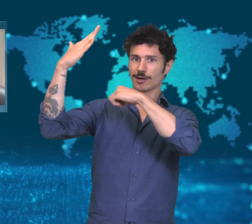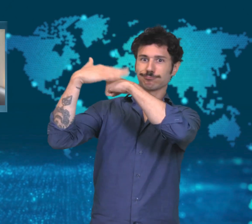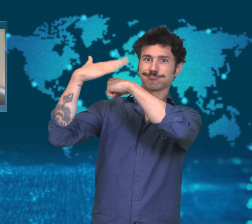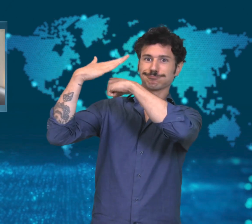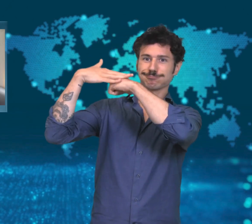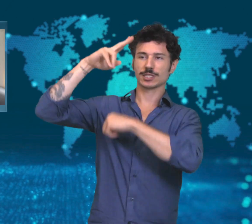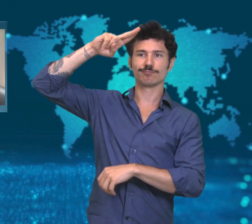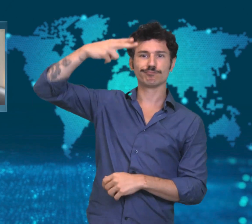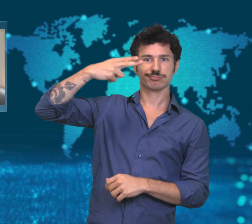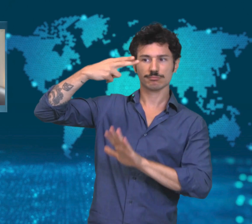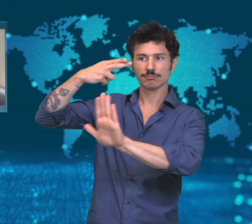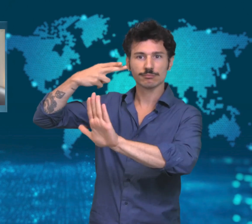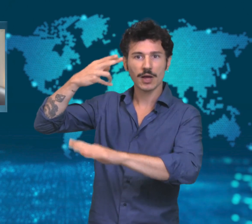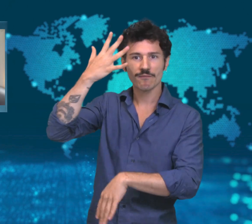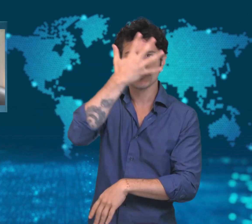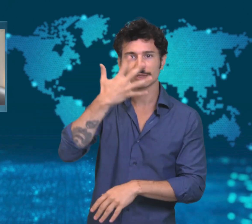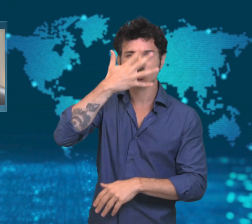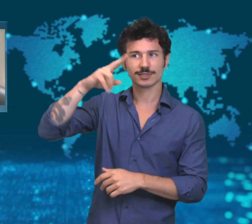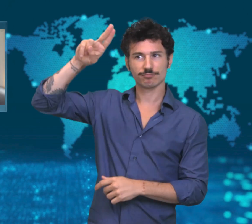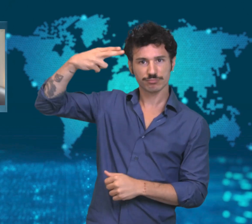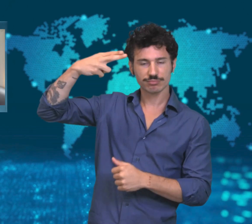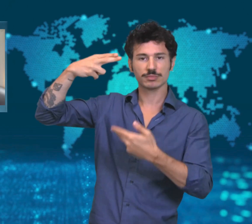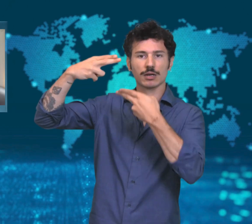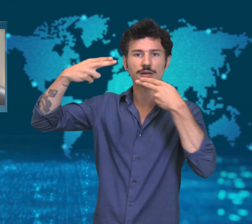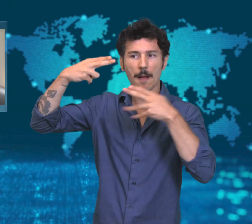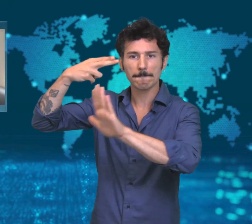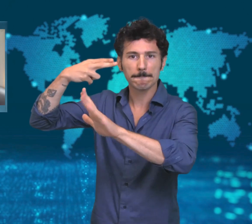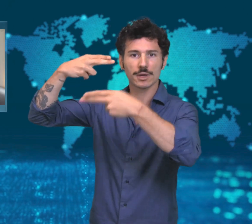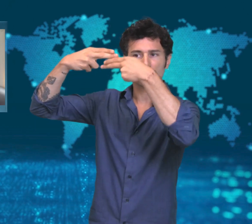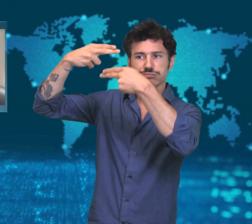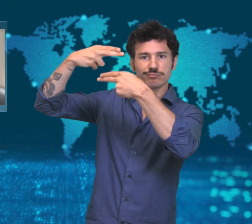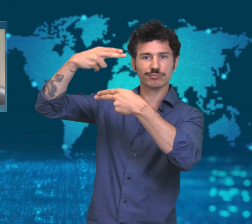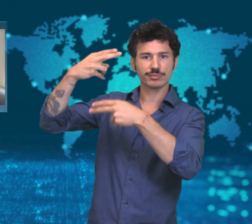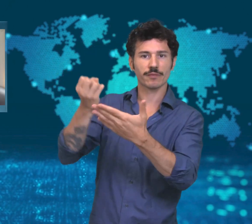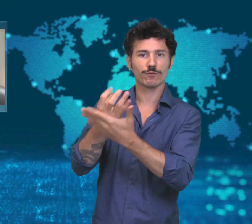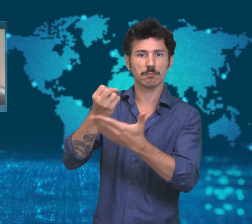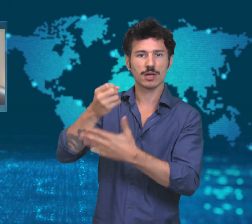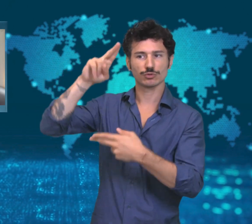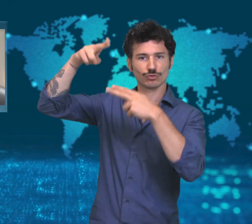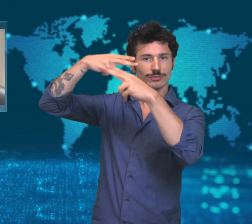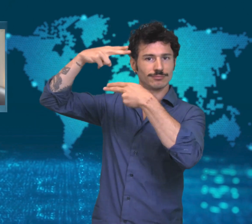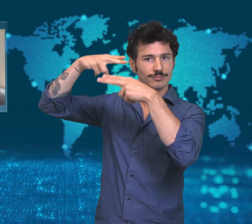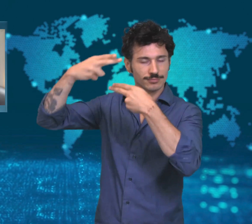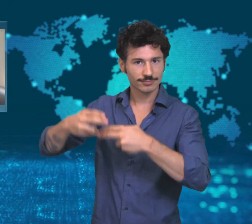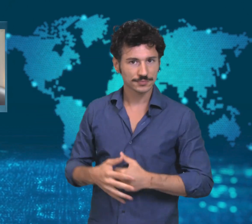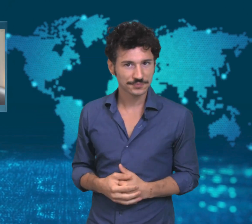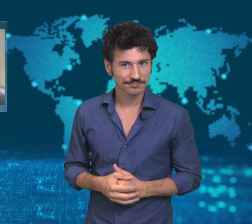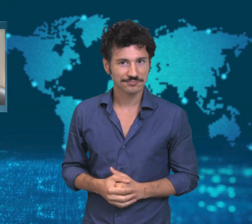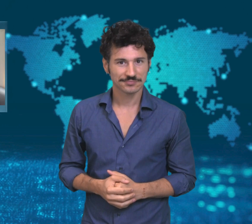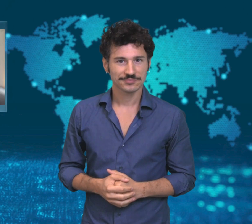and information on a screen inside the helmet.